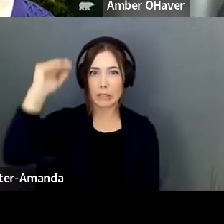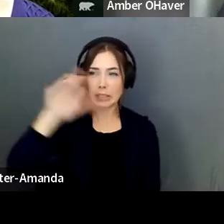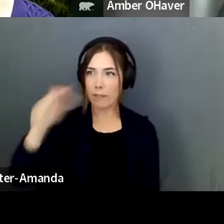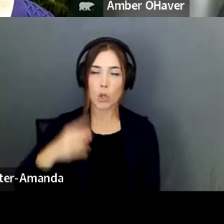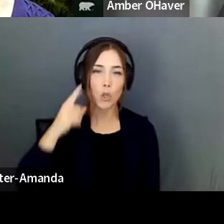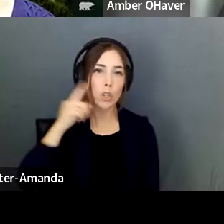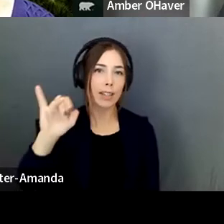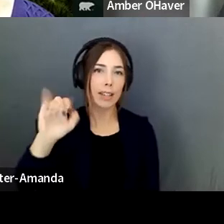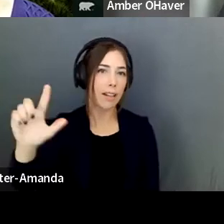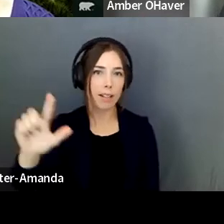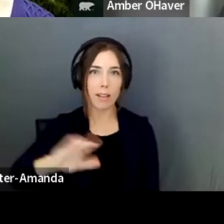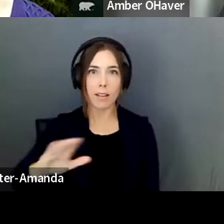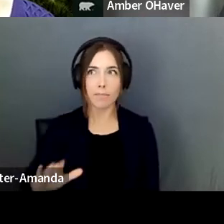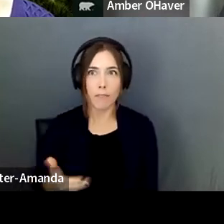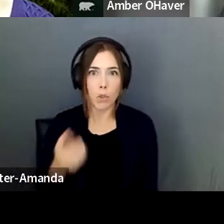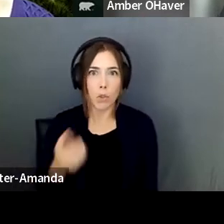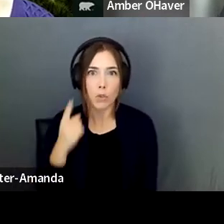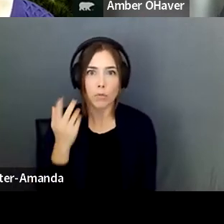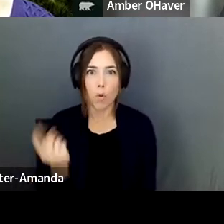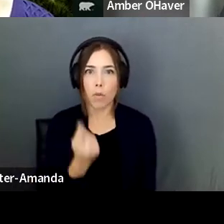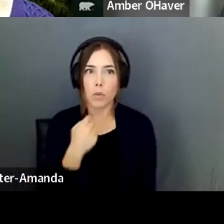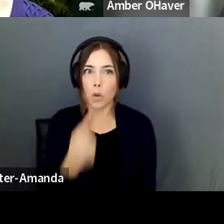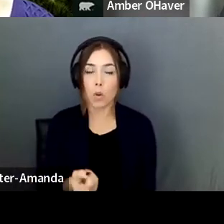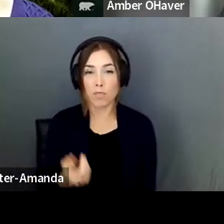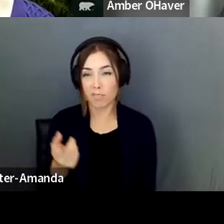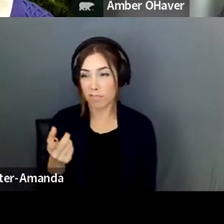all they've told is live on their own do anything.